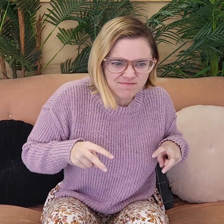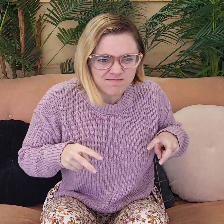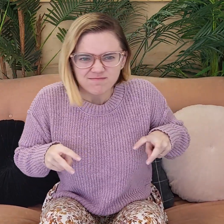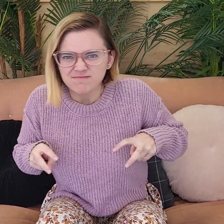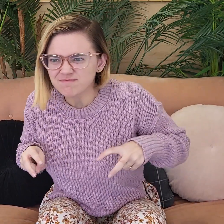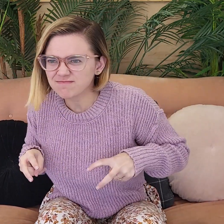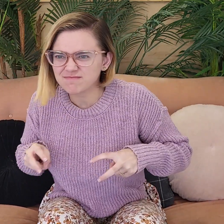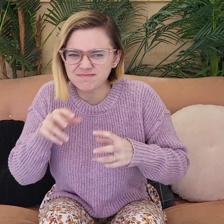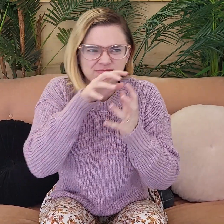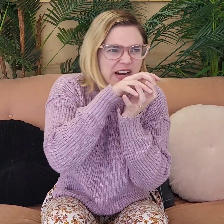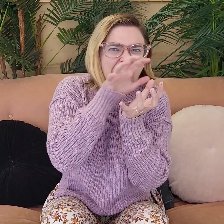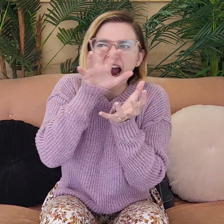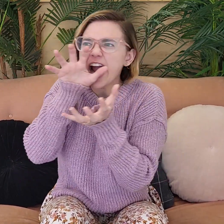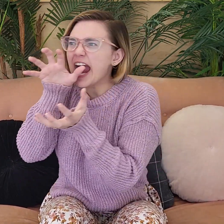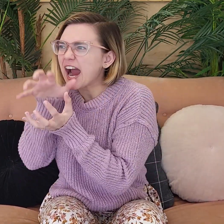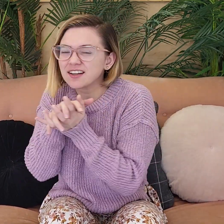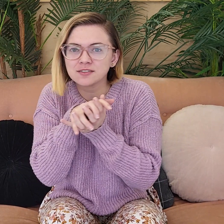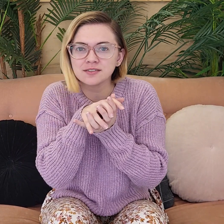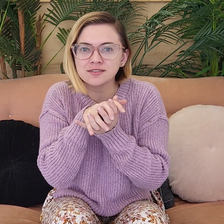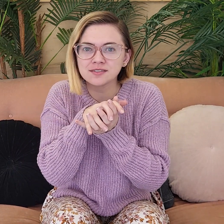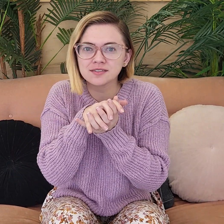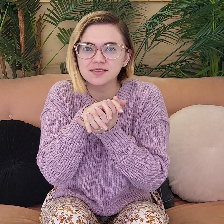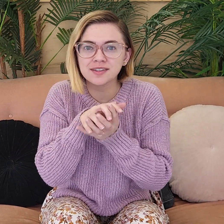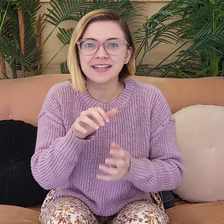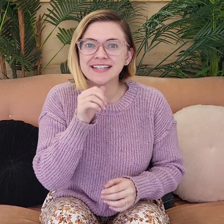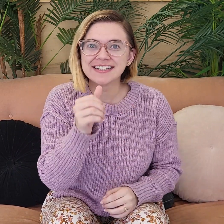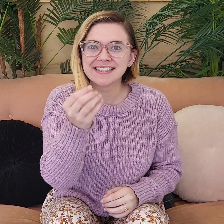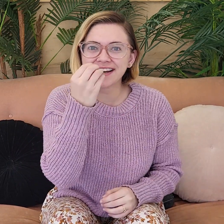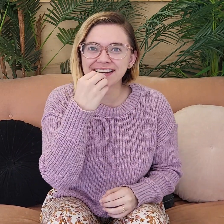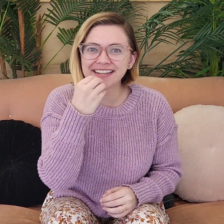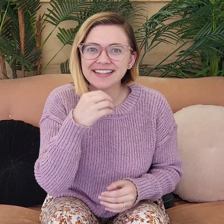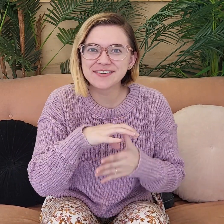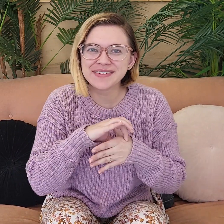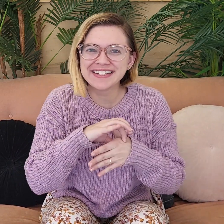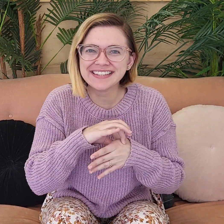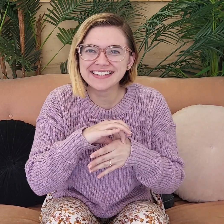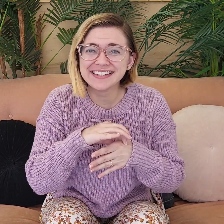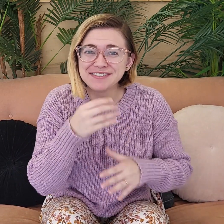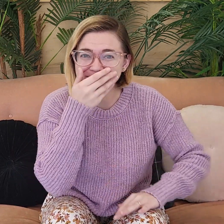that roamed the earth and they had those giant gnashing teeth. They didn't eat meat